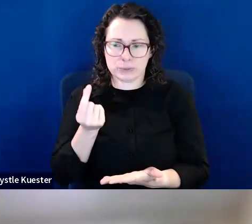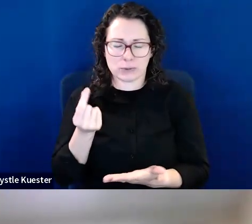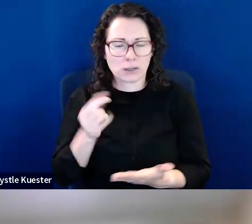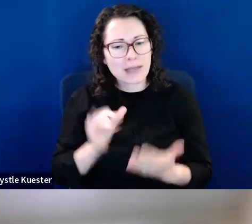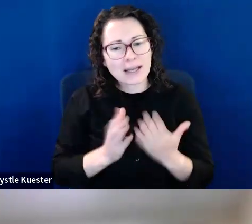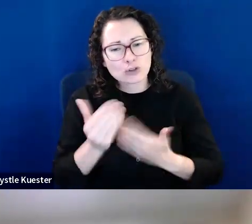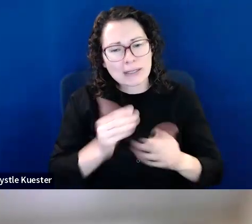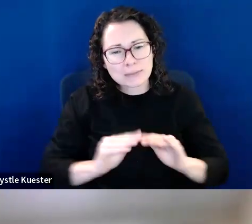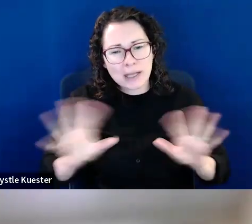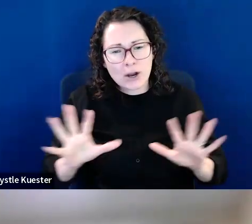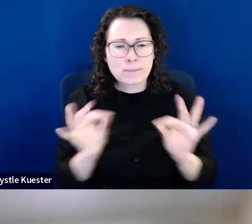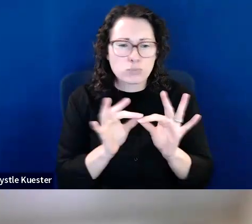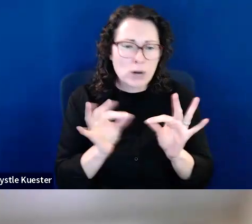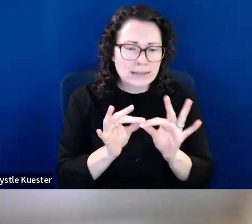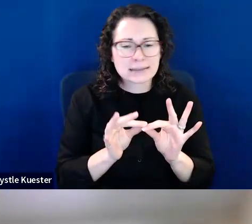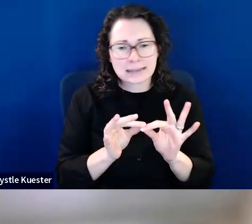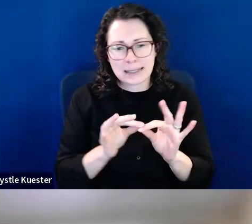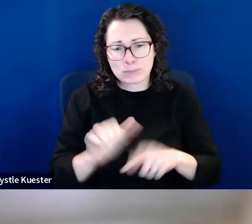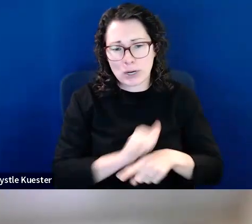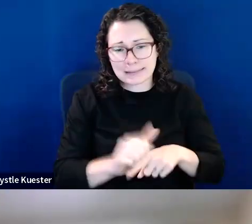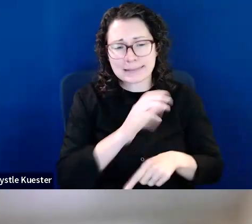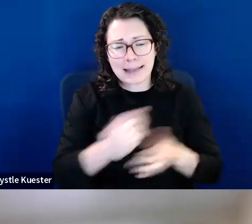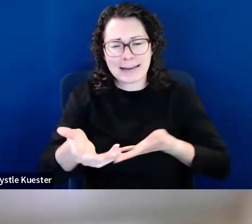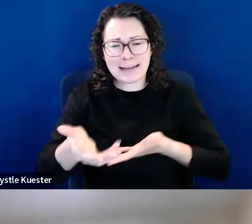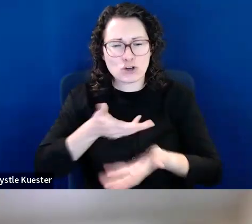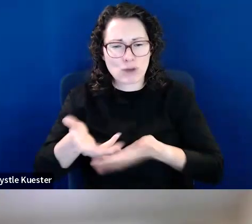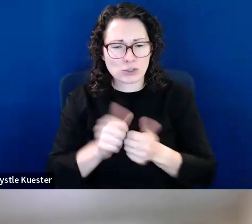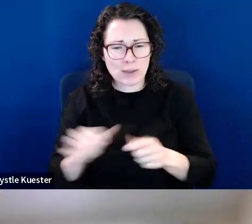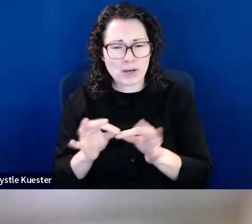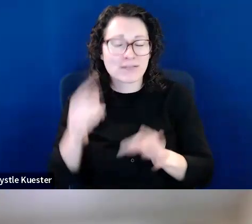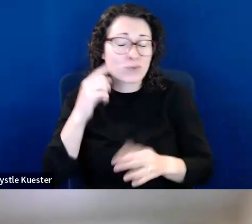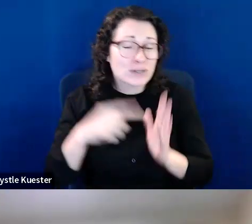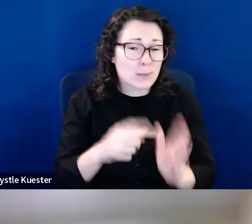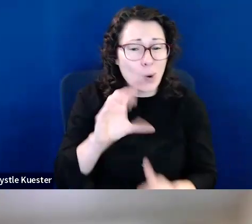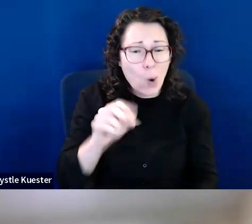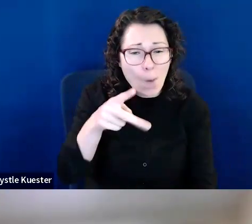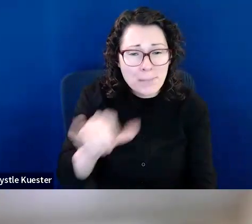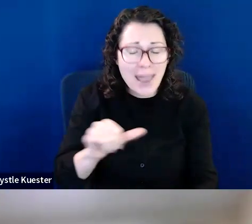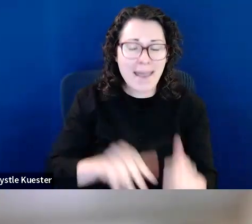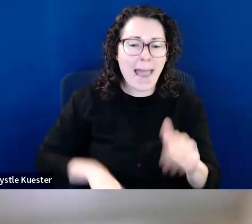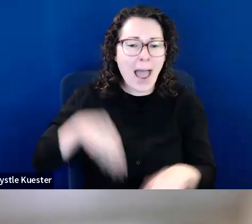pricing practices and interactions with pricing such as co-pays, out-of-pocket maximums, and other